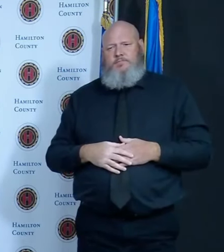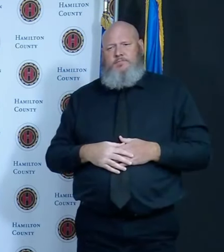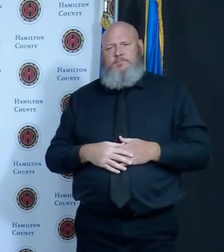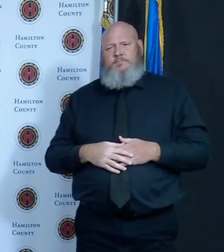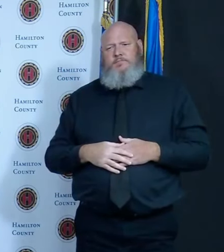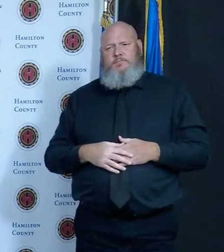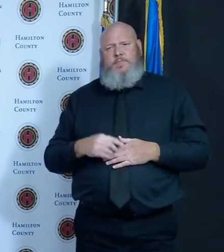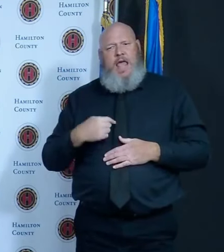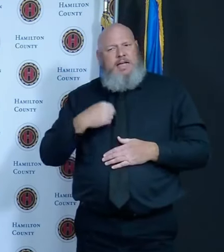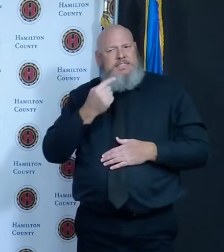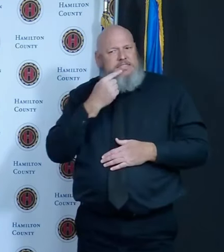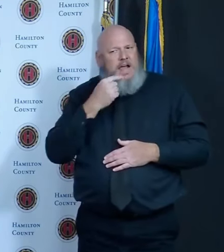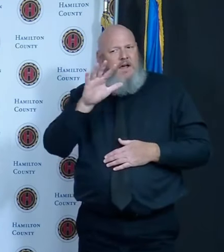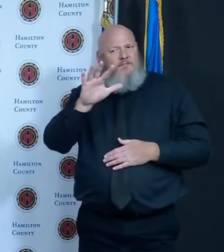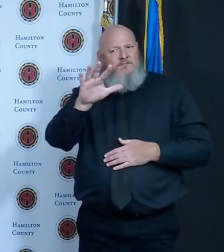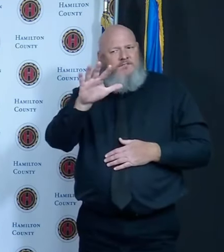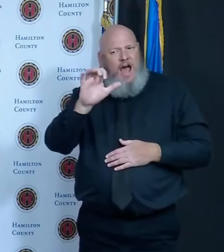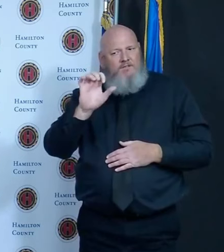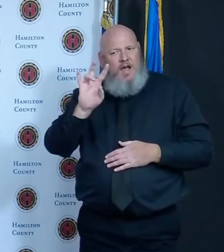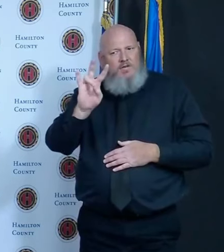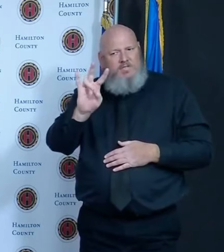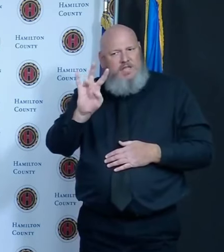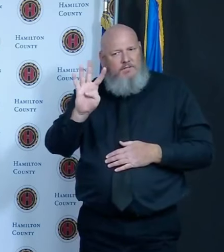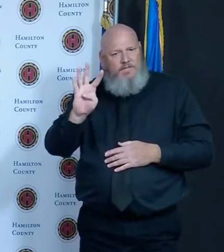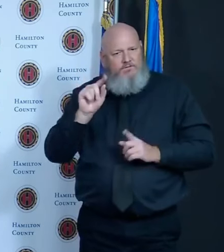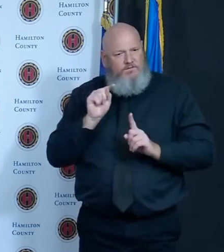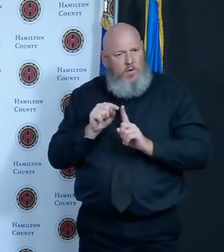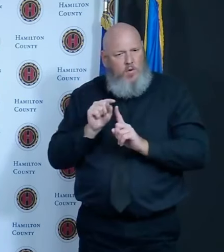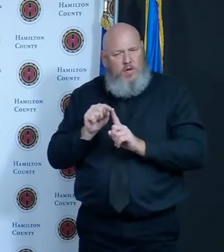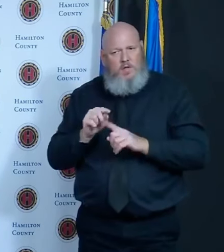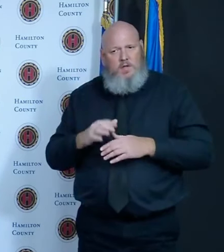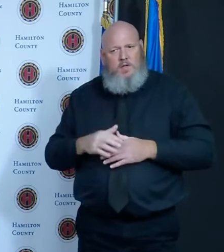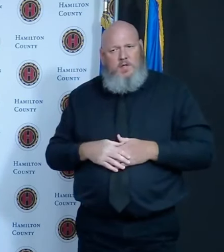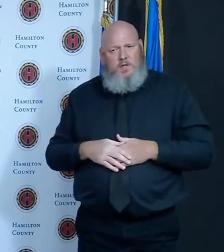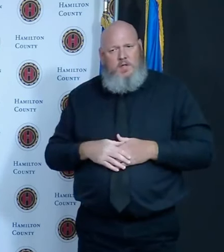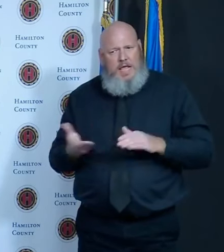been an increase of two so I guess that is my question if we've started to